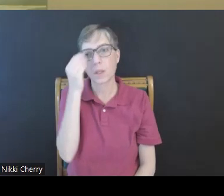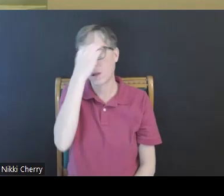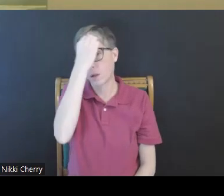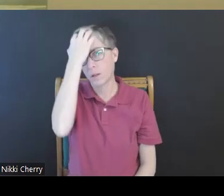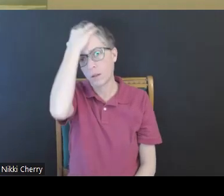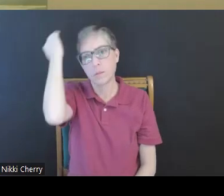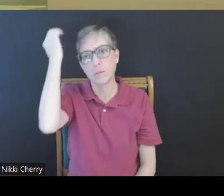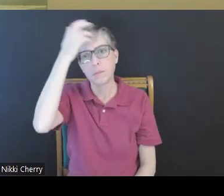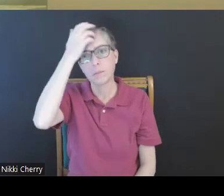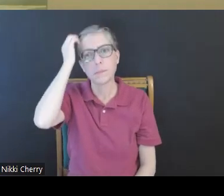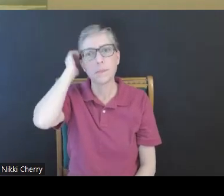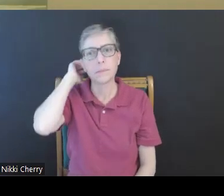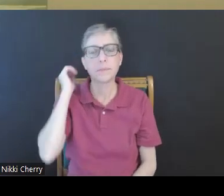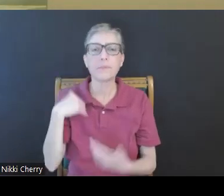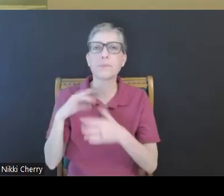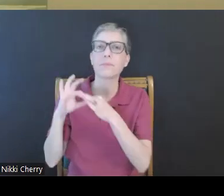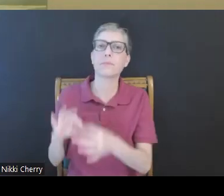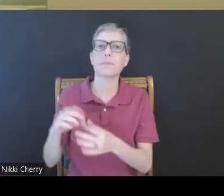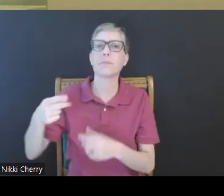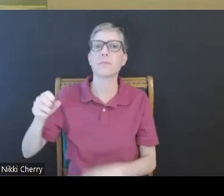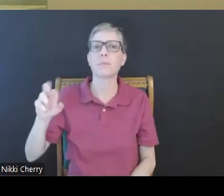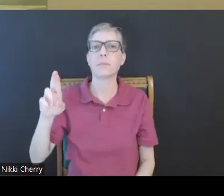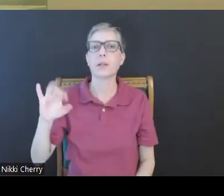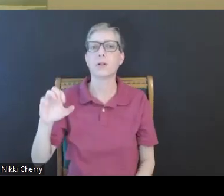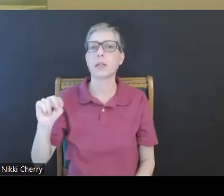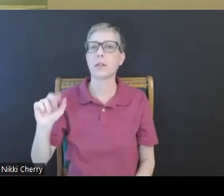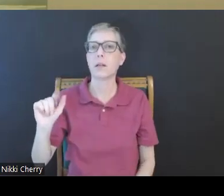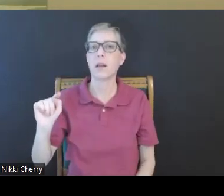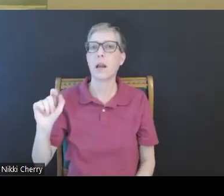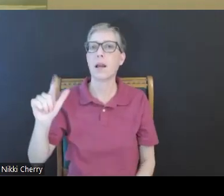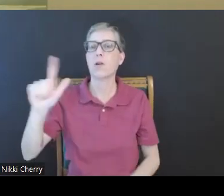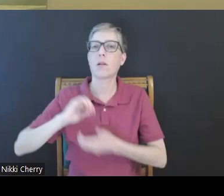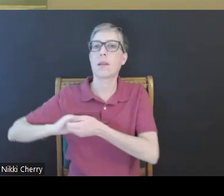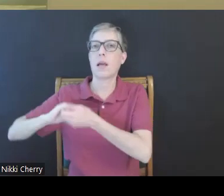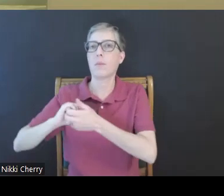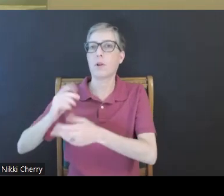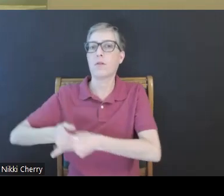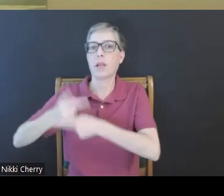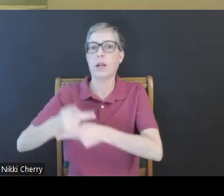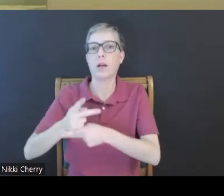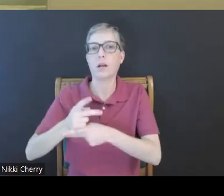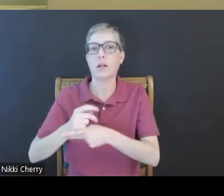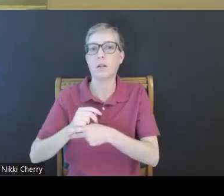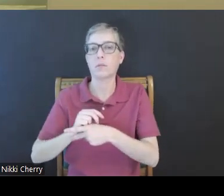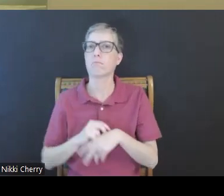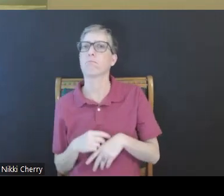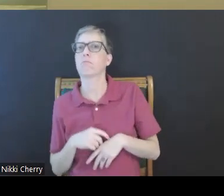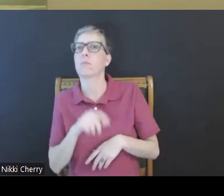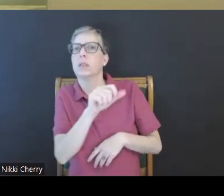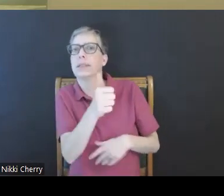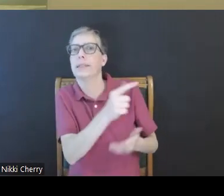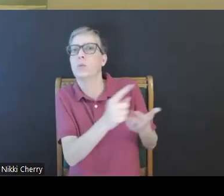uh consultation and collaborative care model if you make a difference of 10 weeks versus 60 weeks